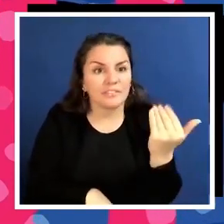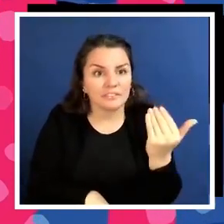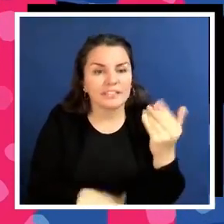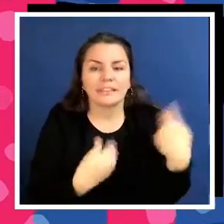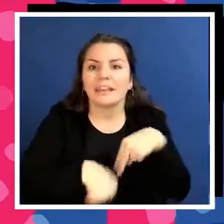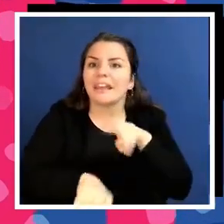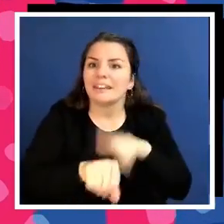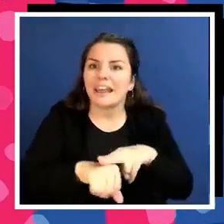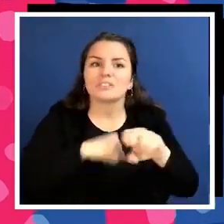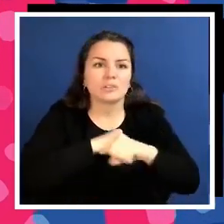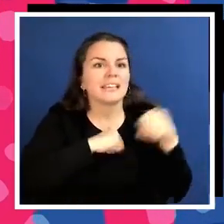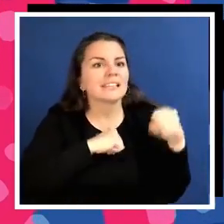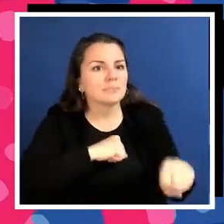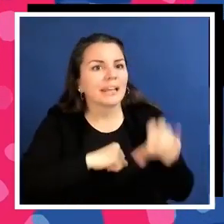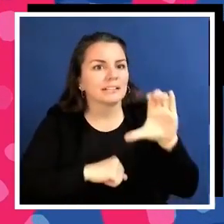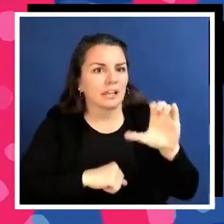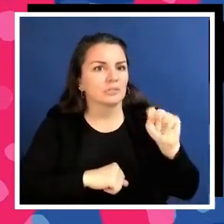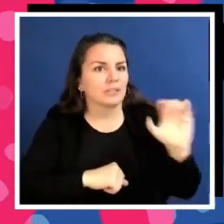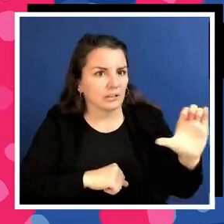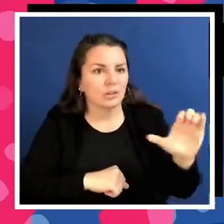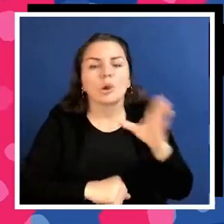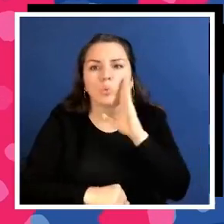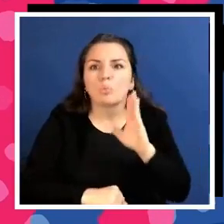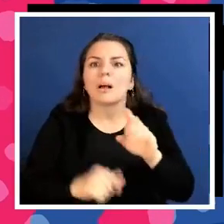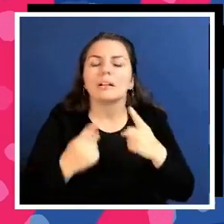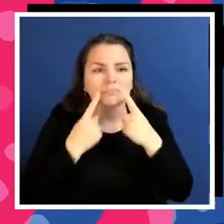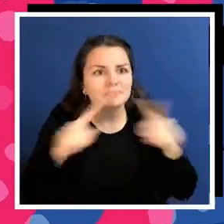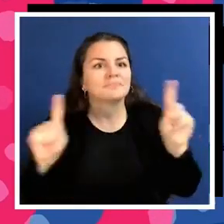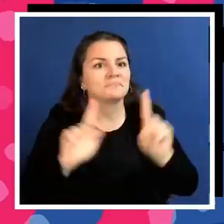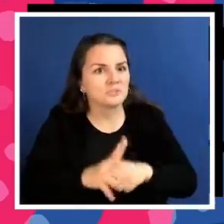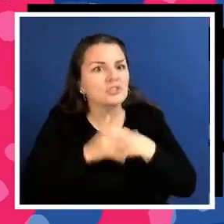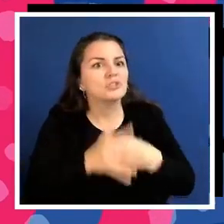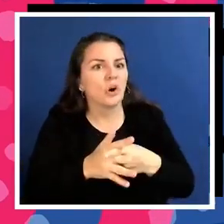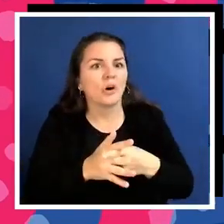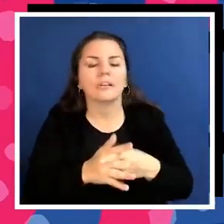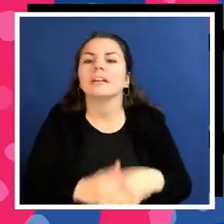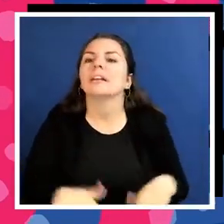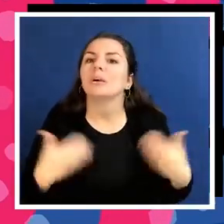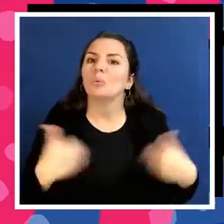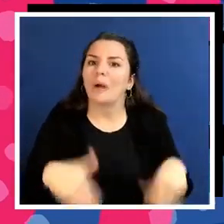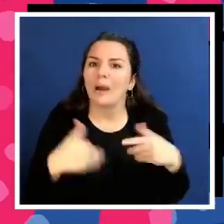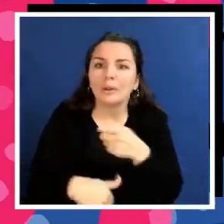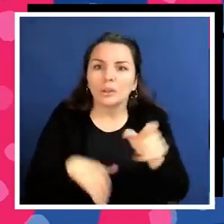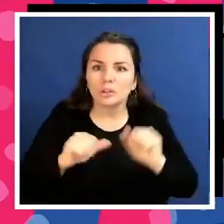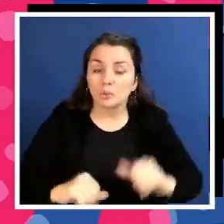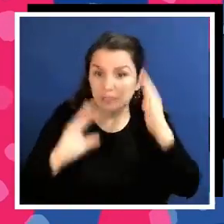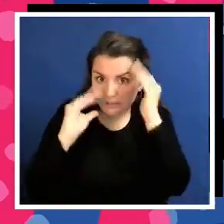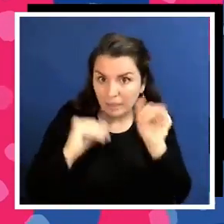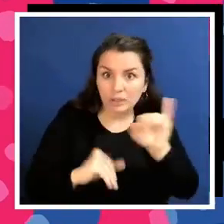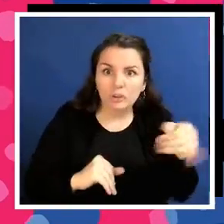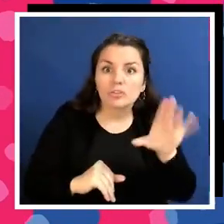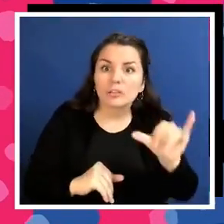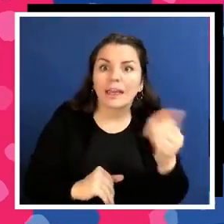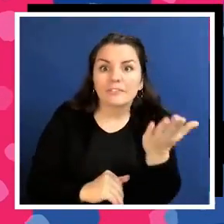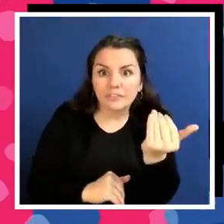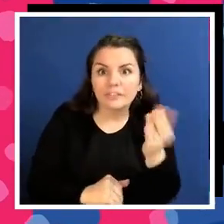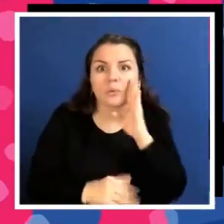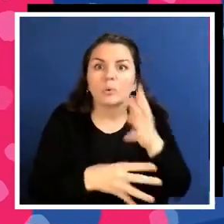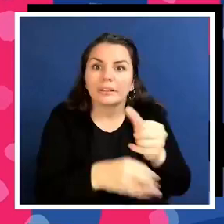WATSON. ALL FAMILIES LOOK DIFFERENT. MY LOOKS A LITTLE DIFFERENT TOO. WE HAVE ONE THING IN COMMON. WE COULD ALL USE A LITTLE EXTRA FINANCIAL HELP FROM TIME TO